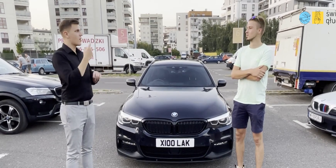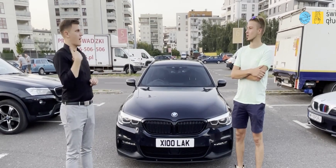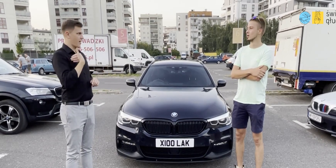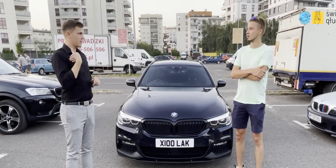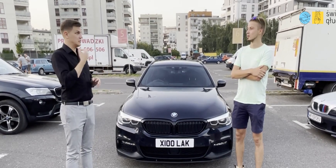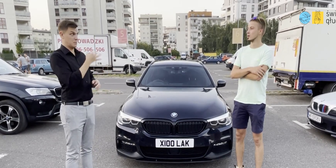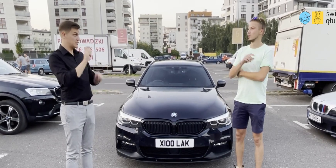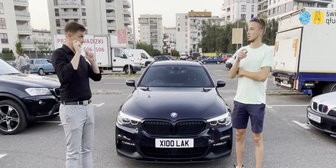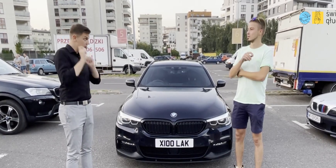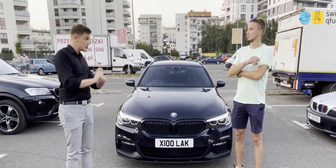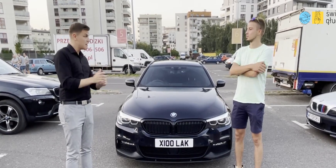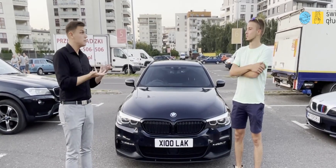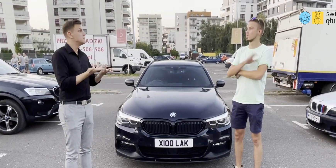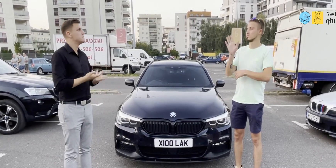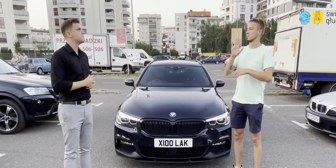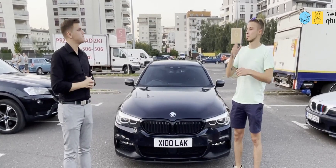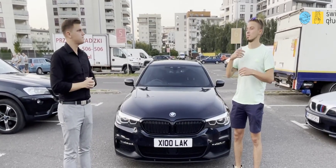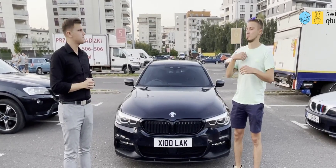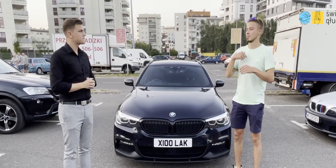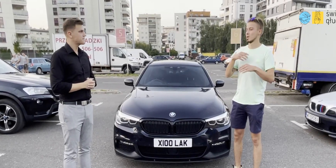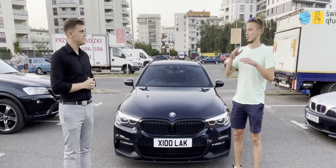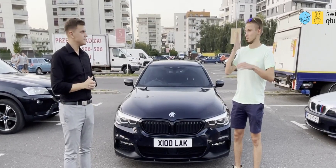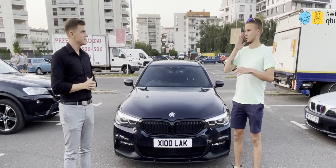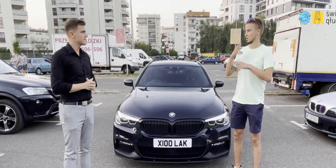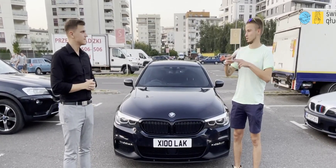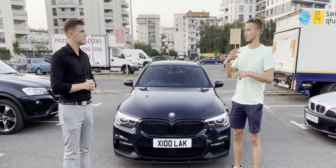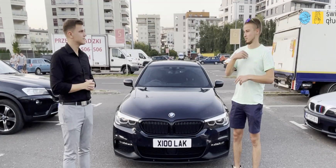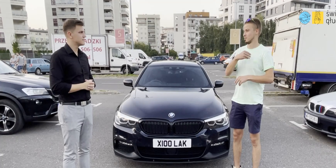Did you come especially for the rally? [G] No, no...